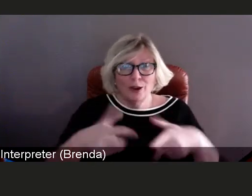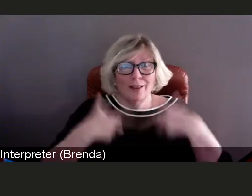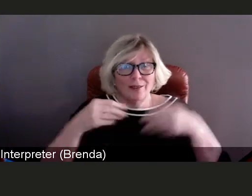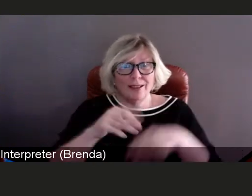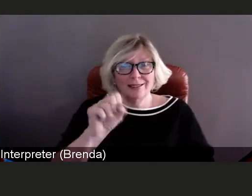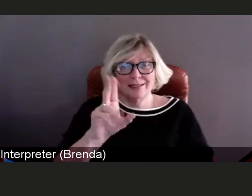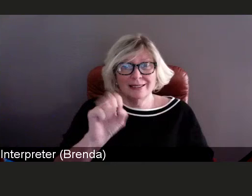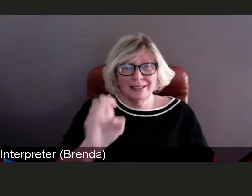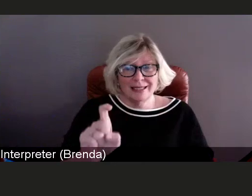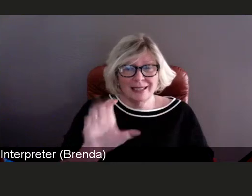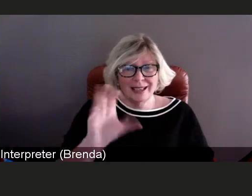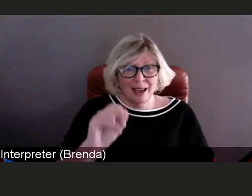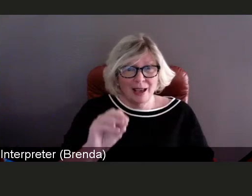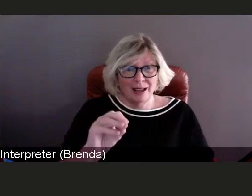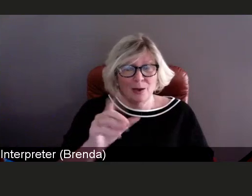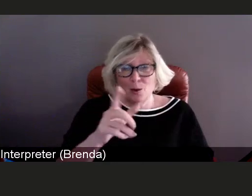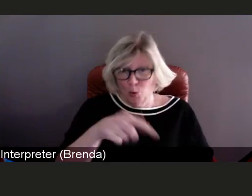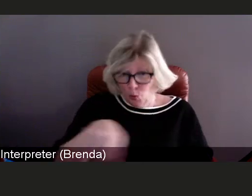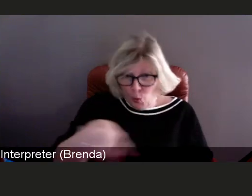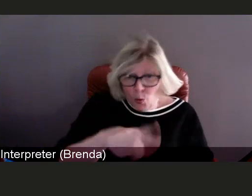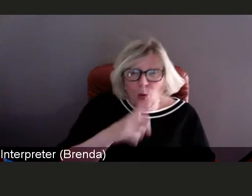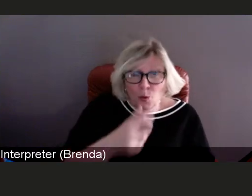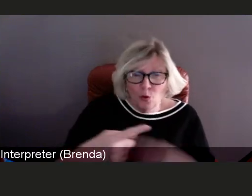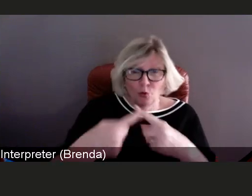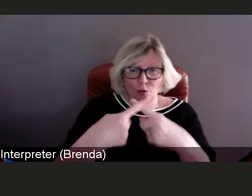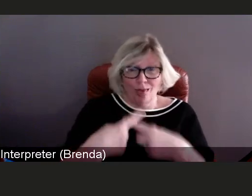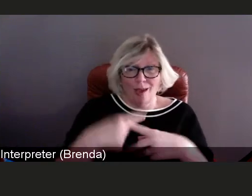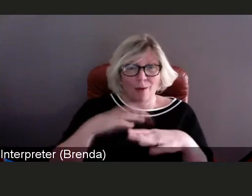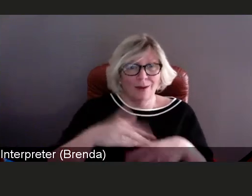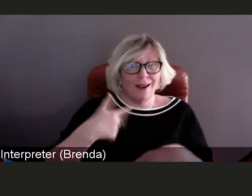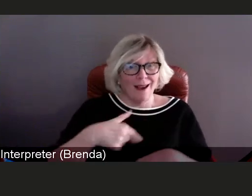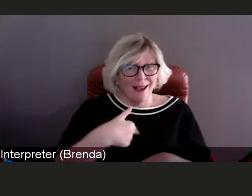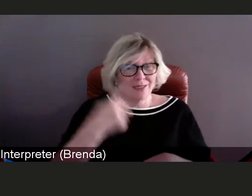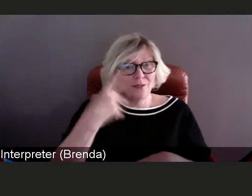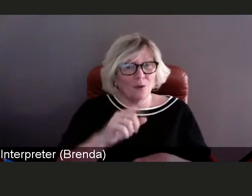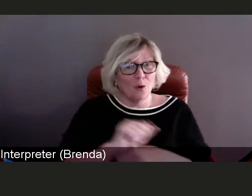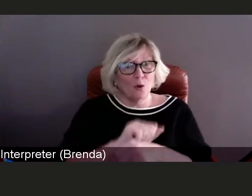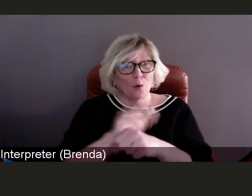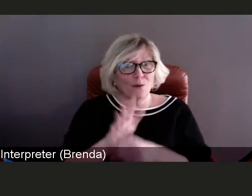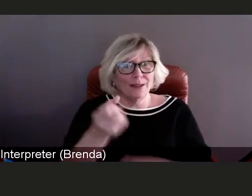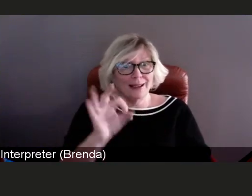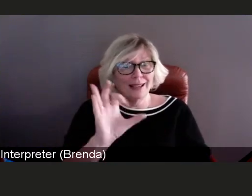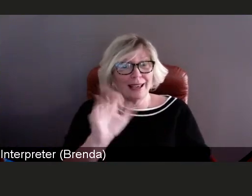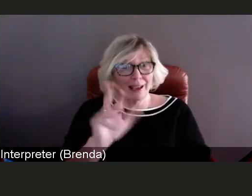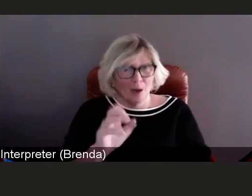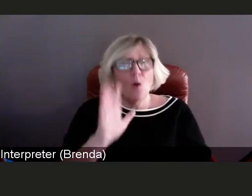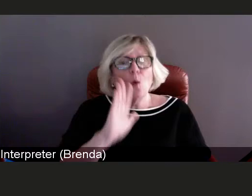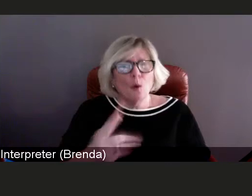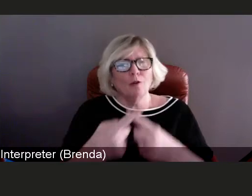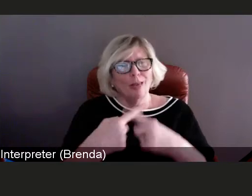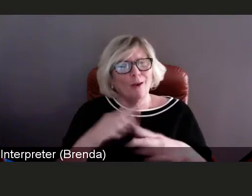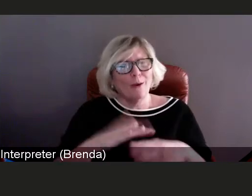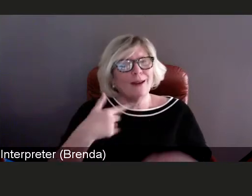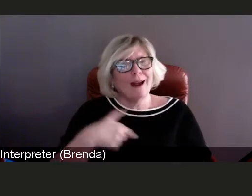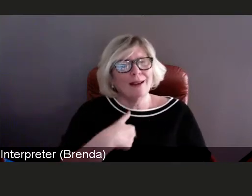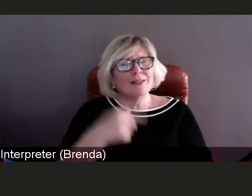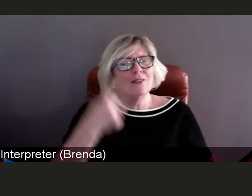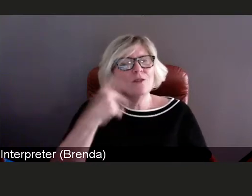you who relied on us for COVID-19 care can now rely on us for continued primary and specialty care here